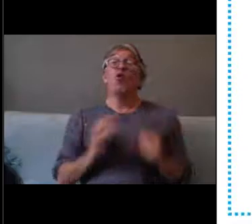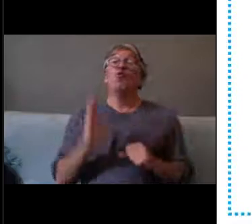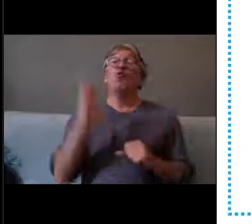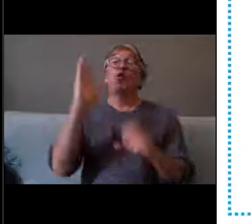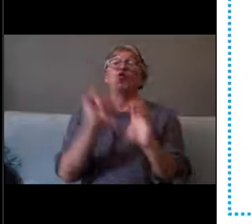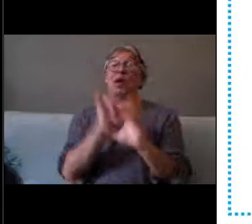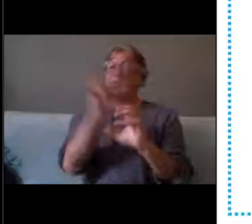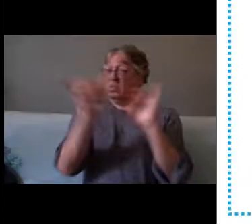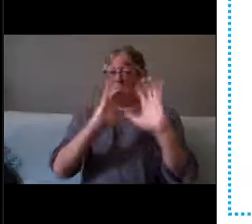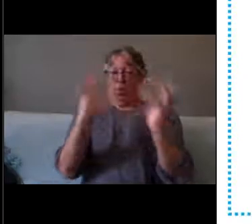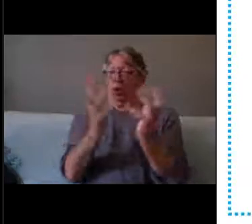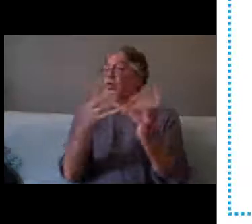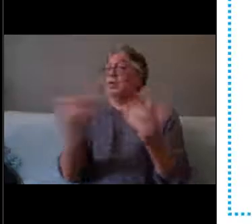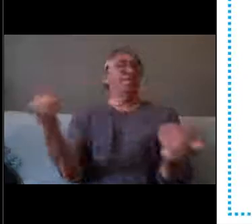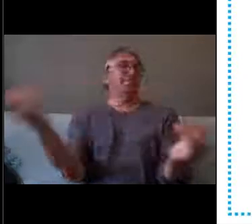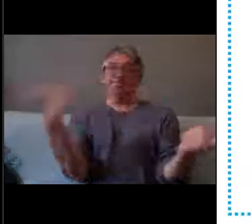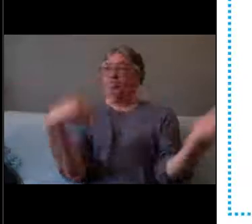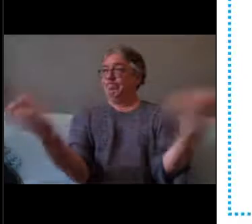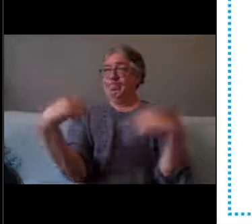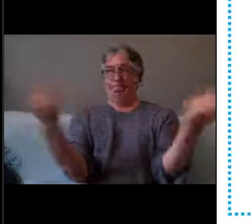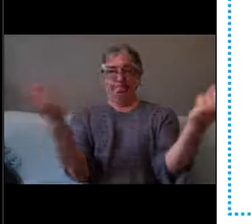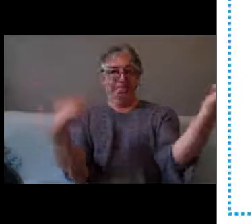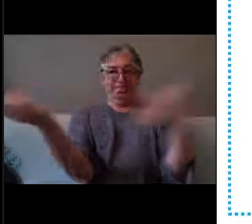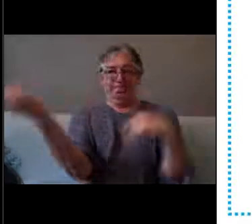And Wednesday 19 March we went into lockdown.